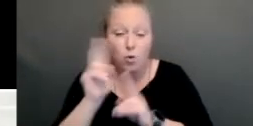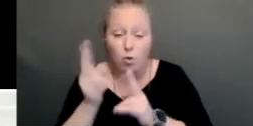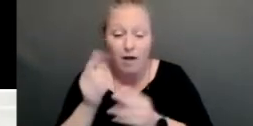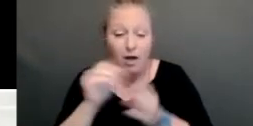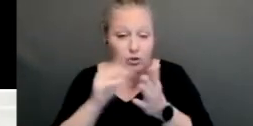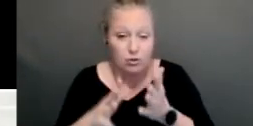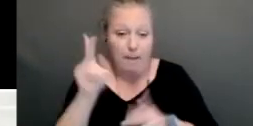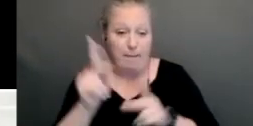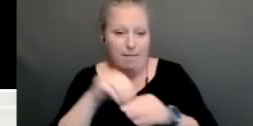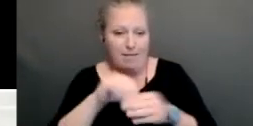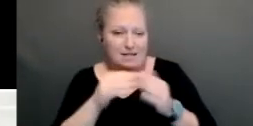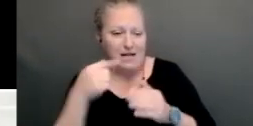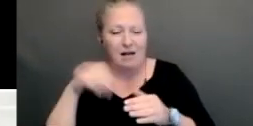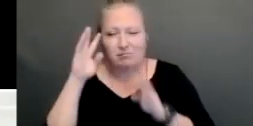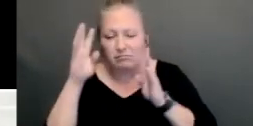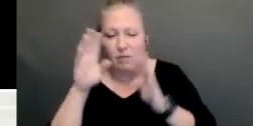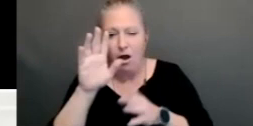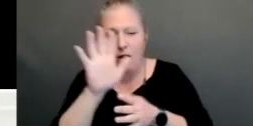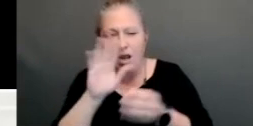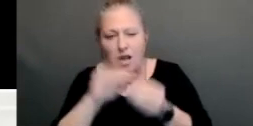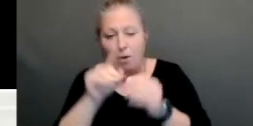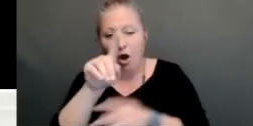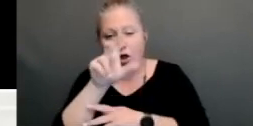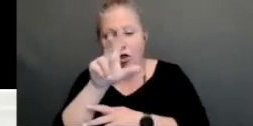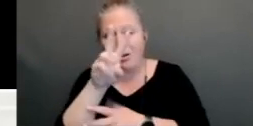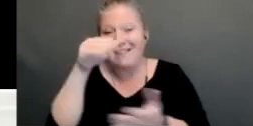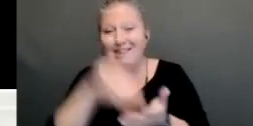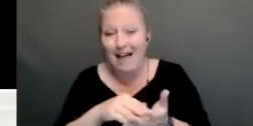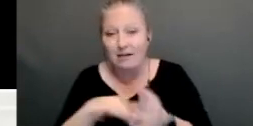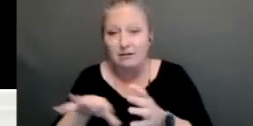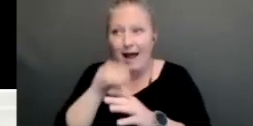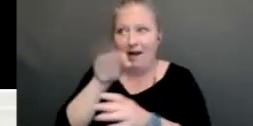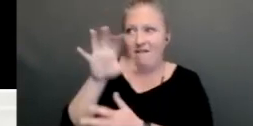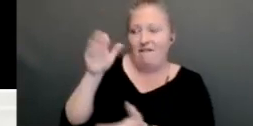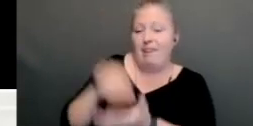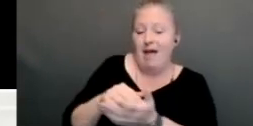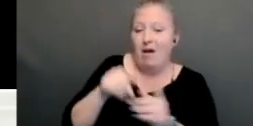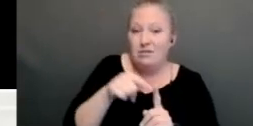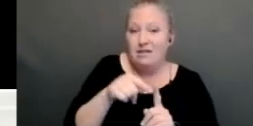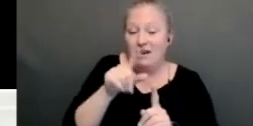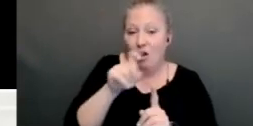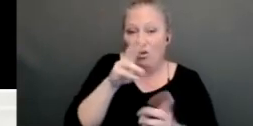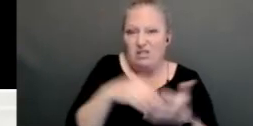a spokesperson and I came up with the number of 136,000 out of our 500,000 that is significantly